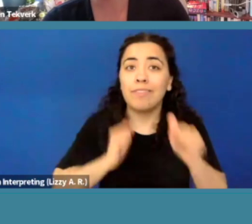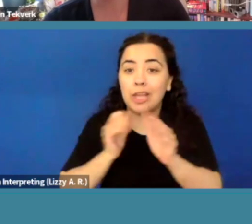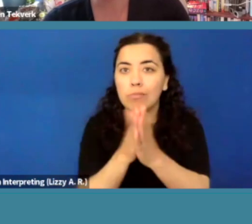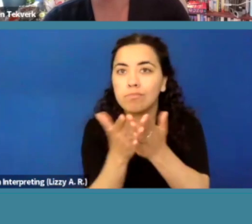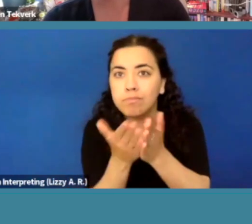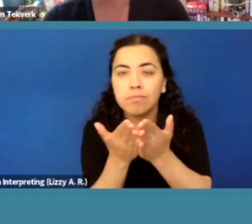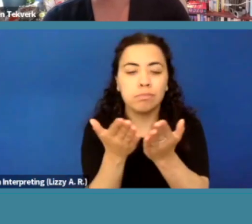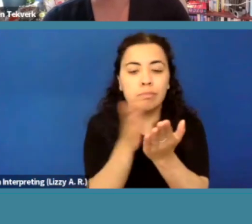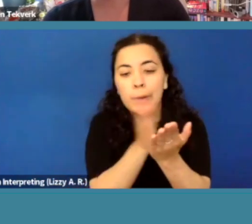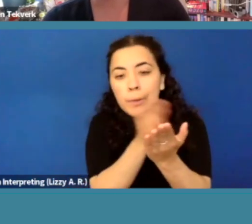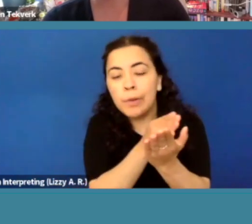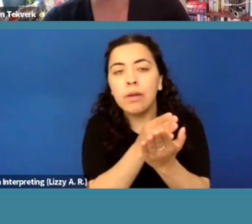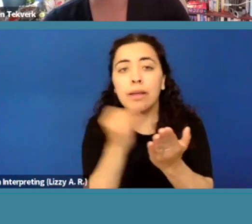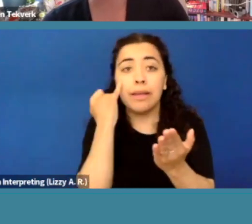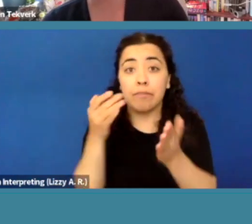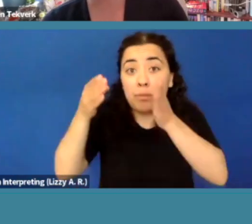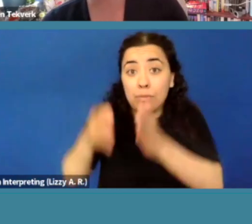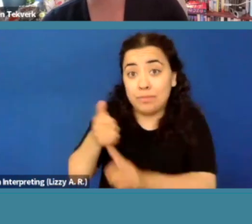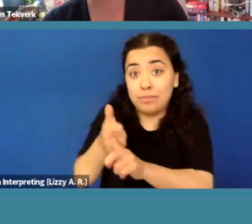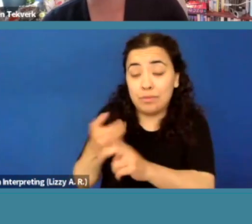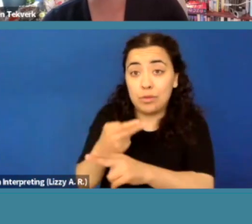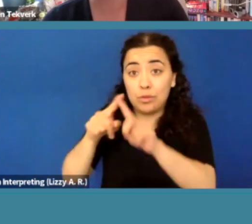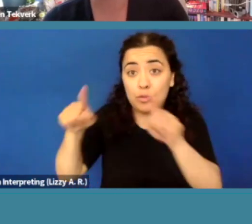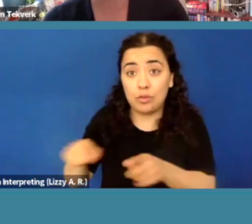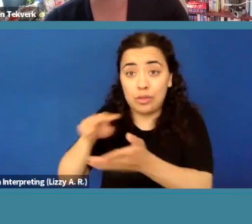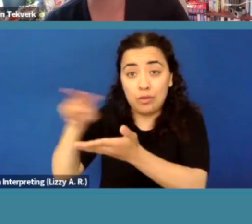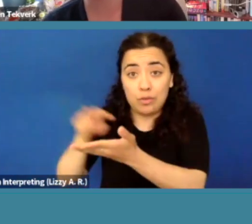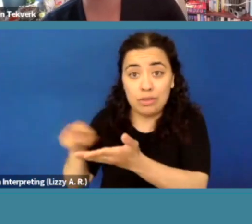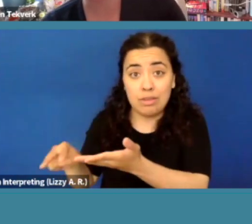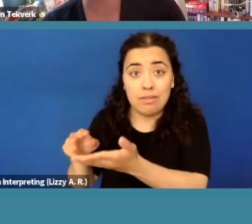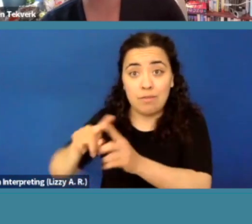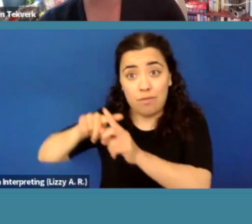a screen reader can interact with those versions in a way that works for them,